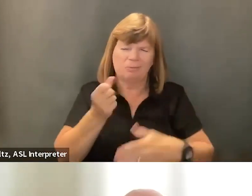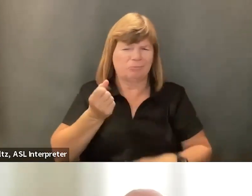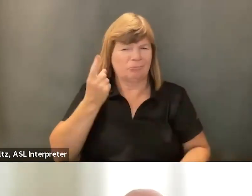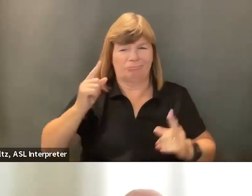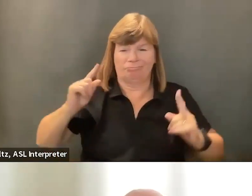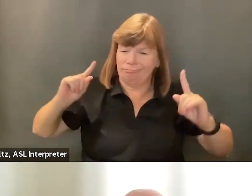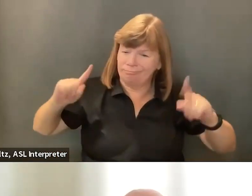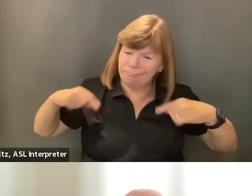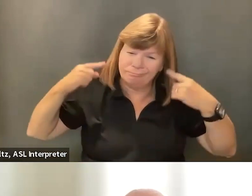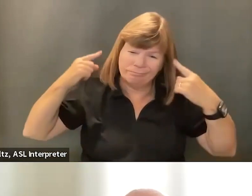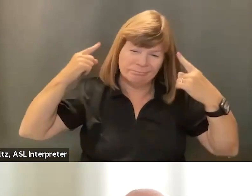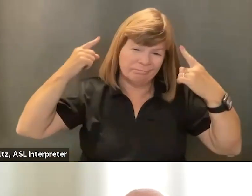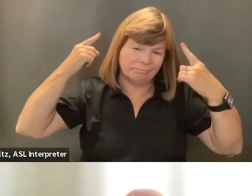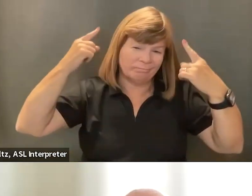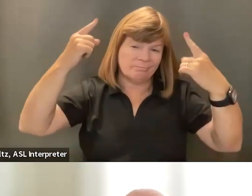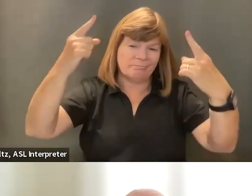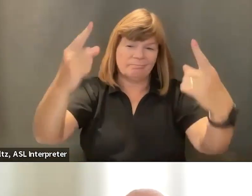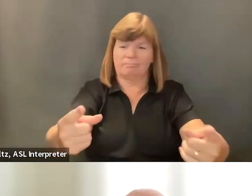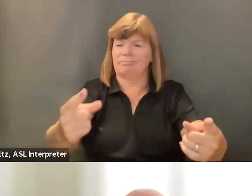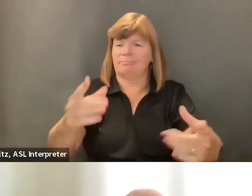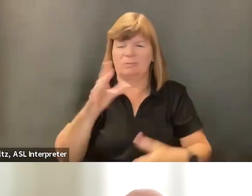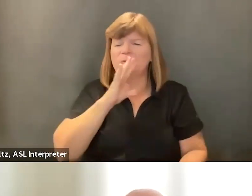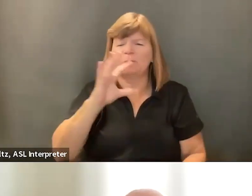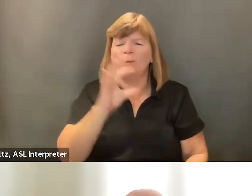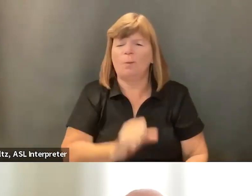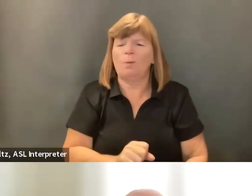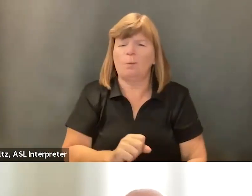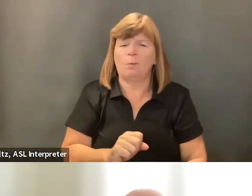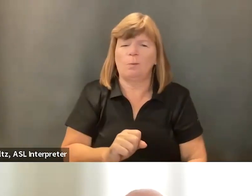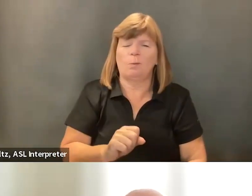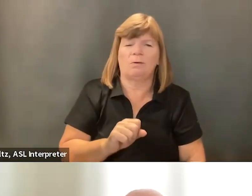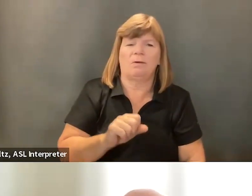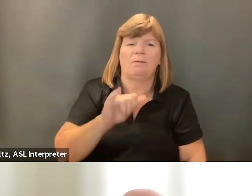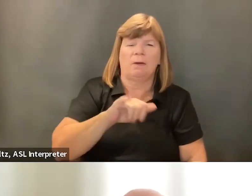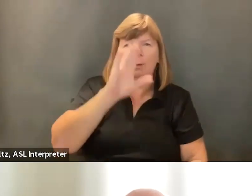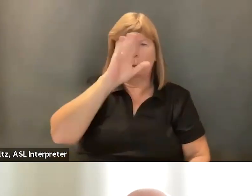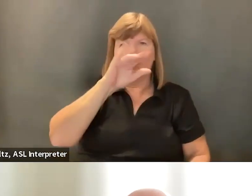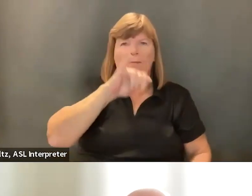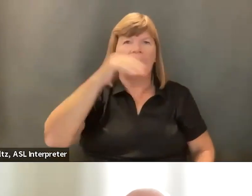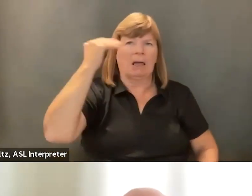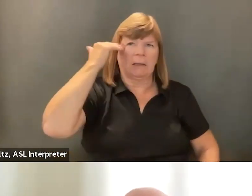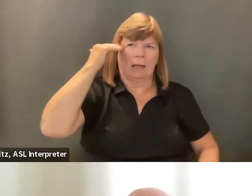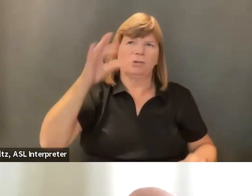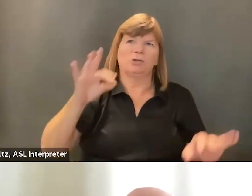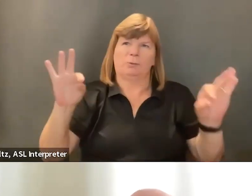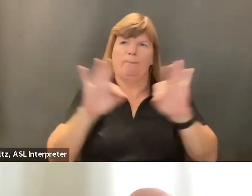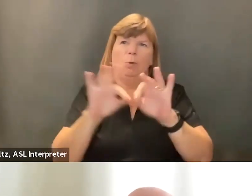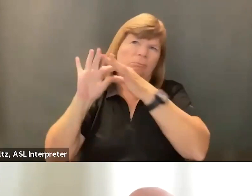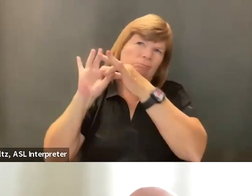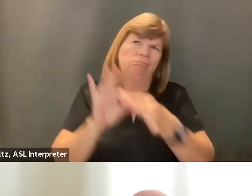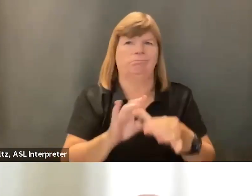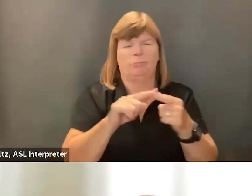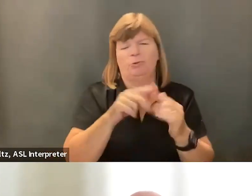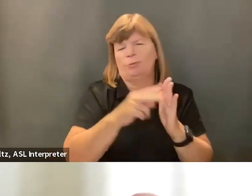decades and decades and decades very old the idea that knowledge is important to reading is